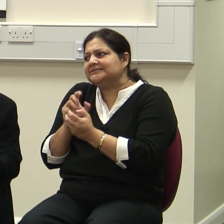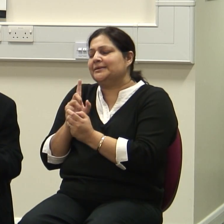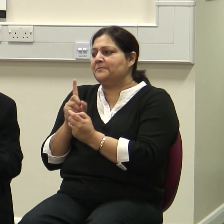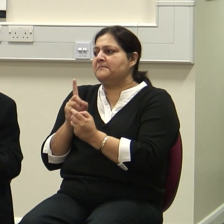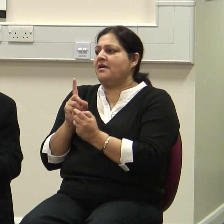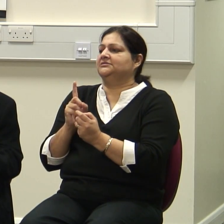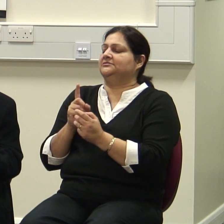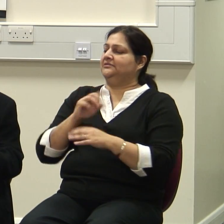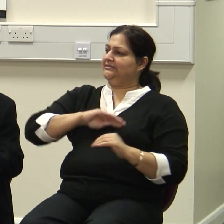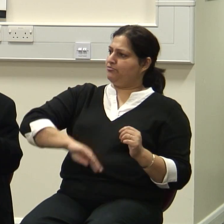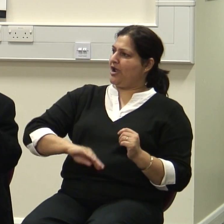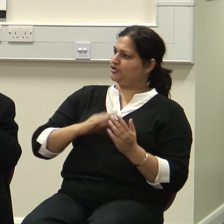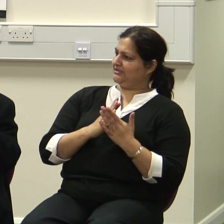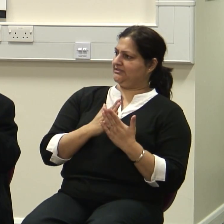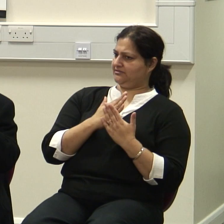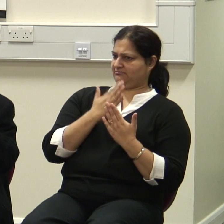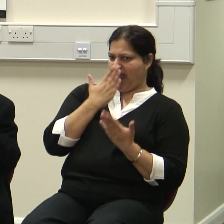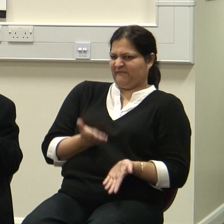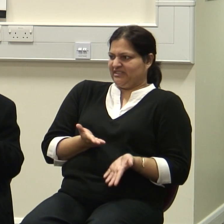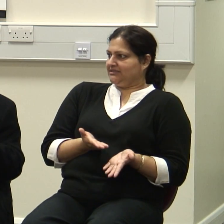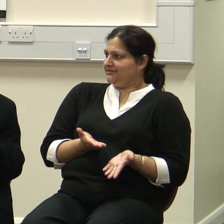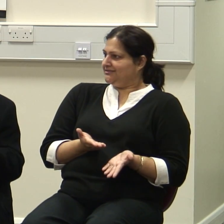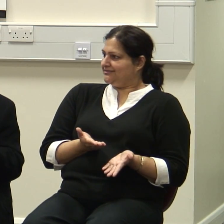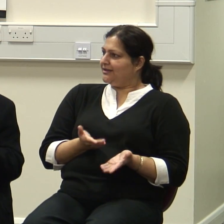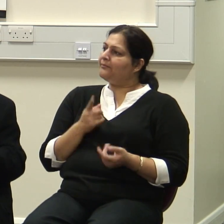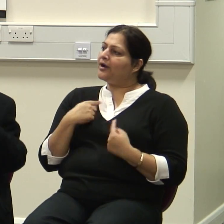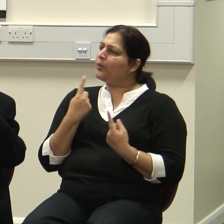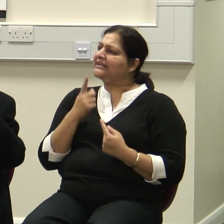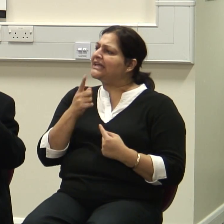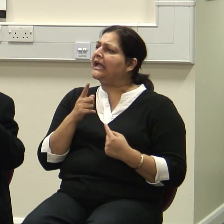you know…but you see, instead of just depression, or calling it sadness, we now have clinical